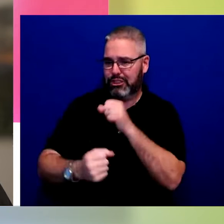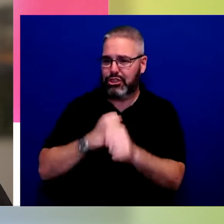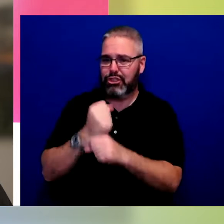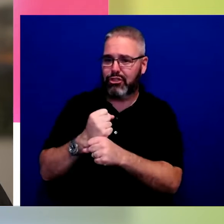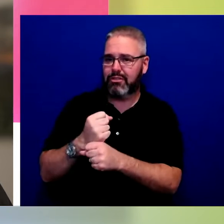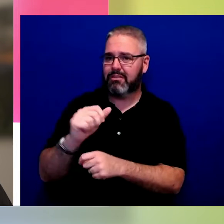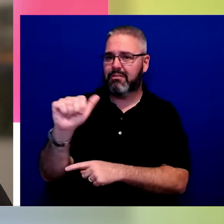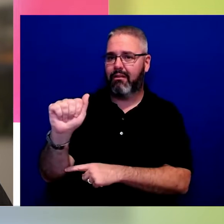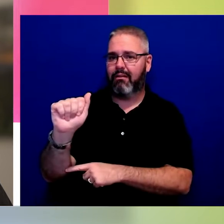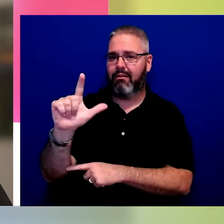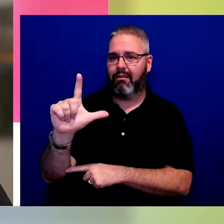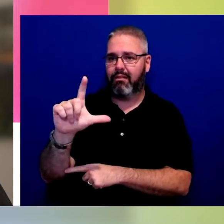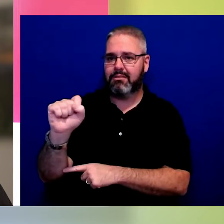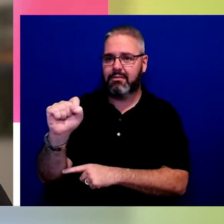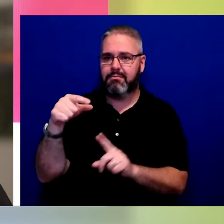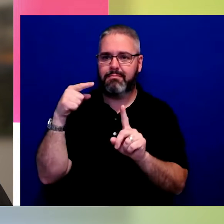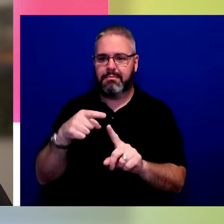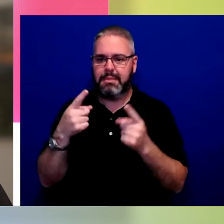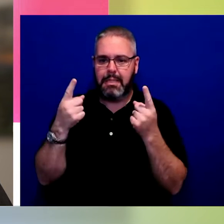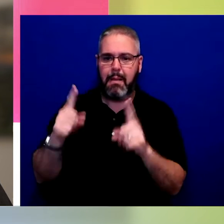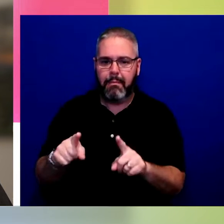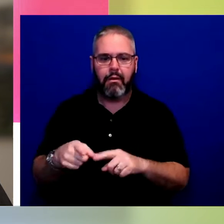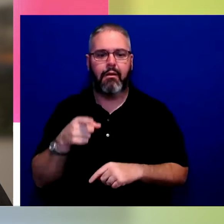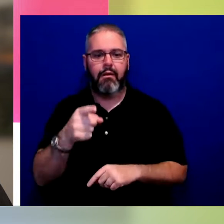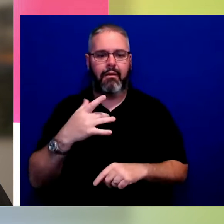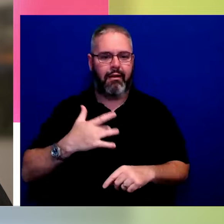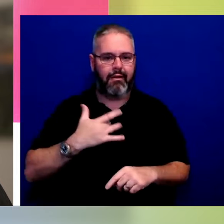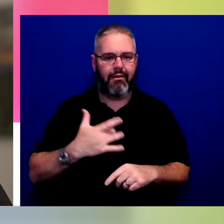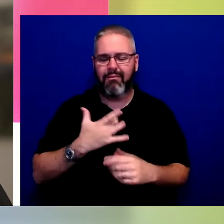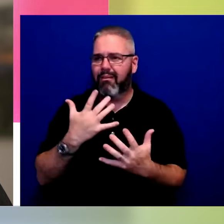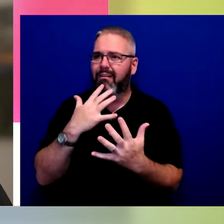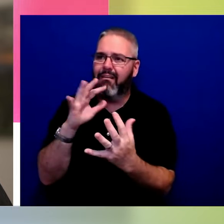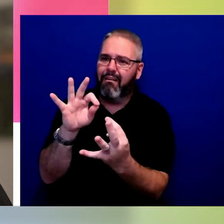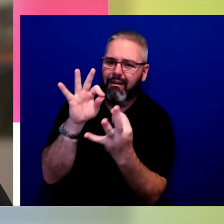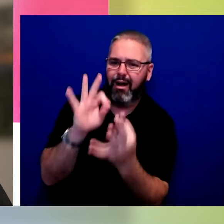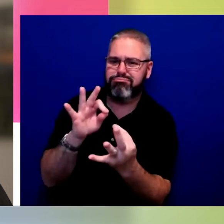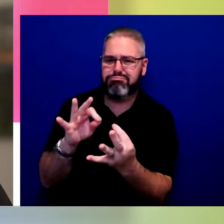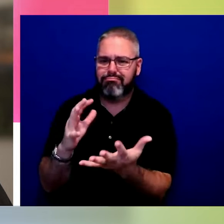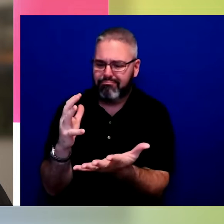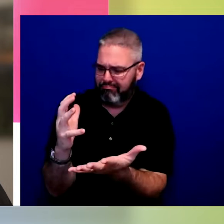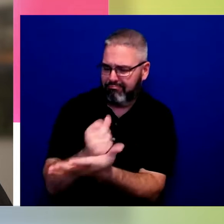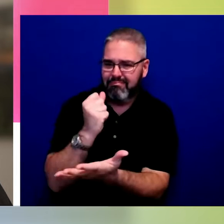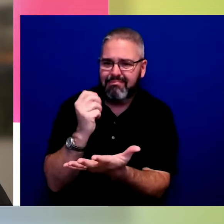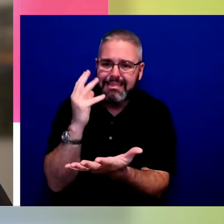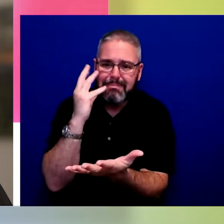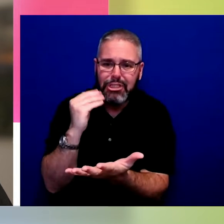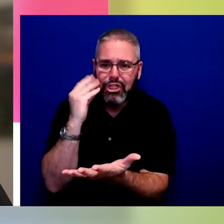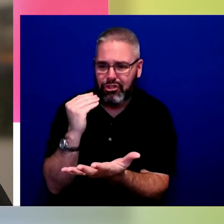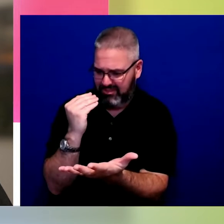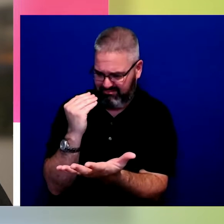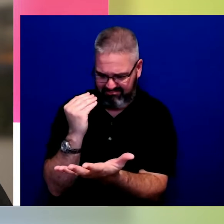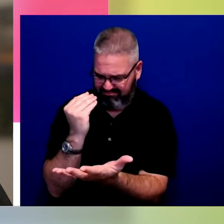there's ever the perfect time to share our experience with the world, this time seemed good enough